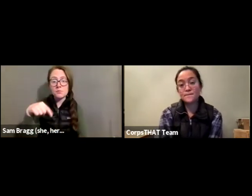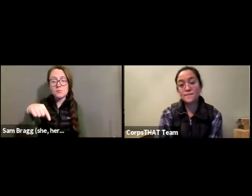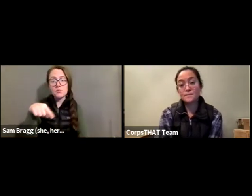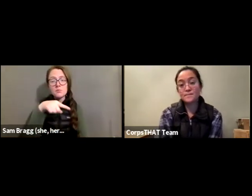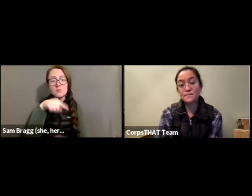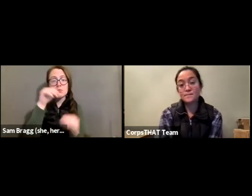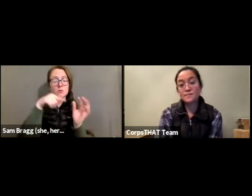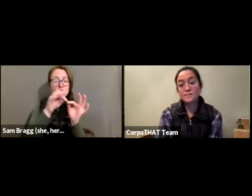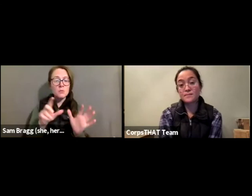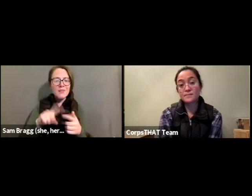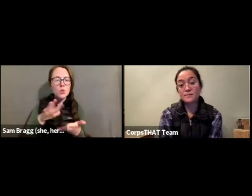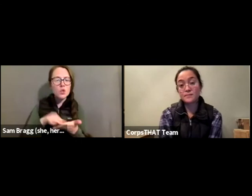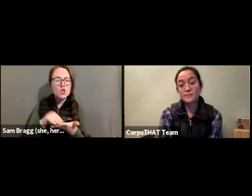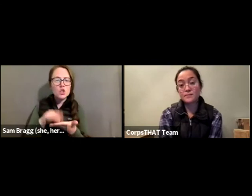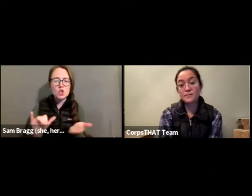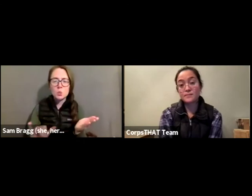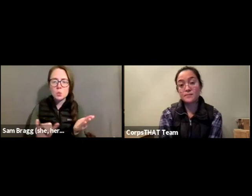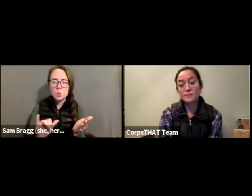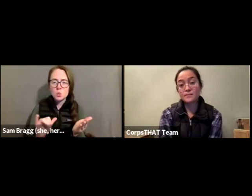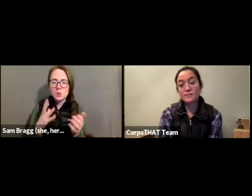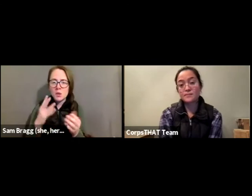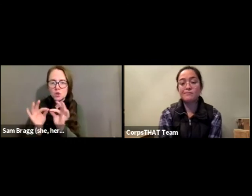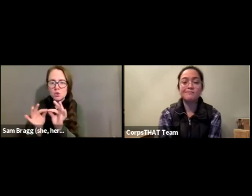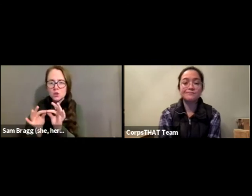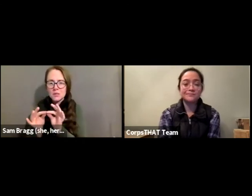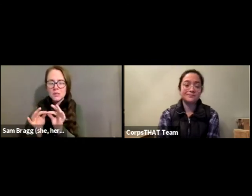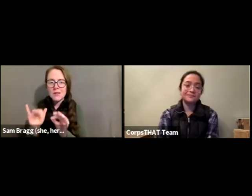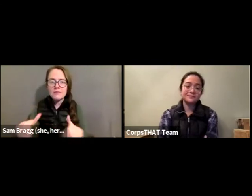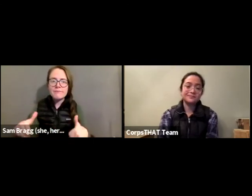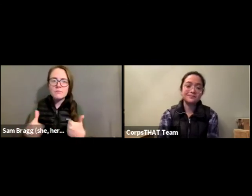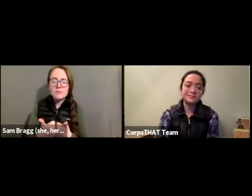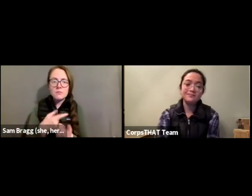so for example with a white water rafting trip the interpreter had to learn on the job as well they